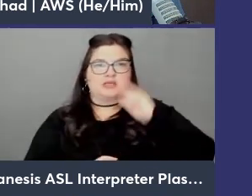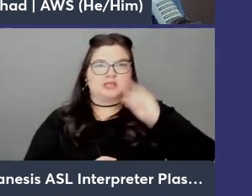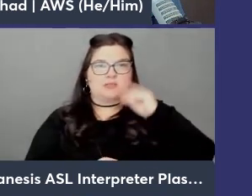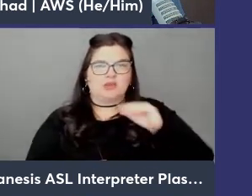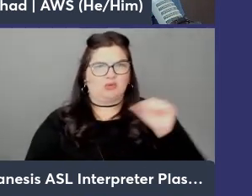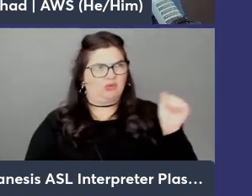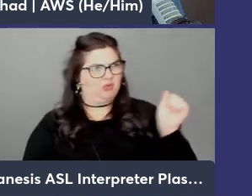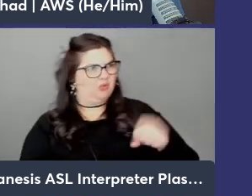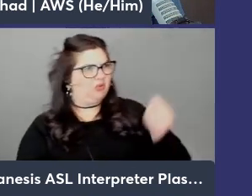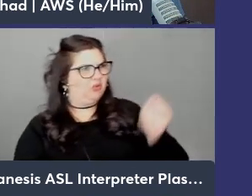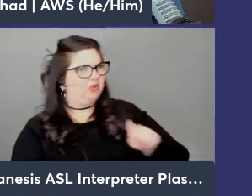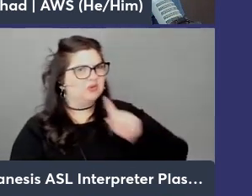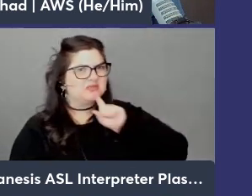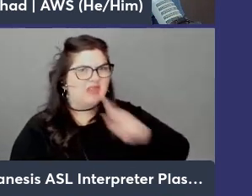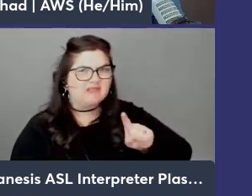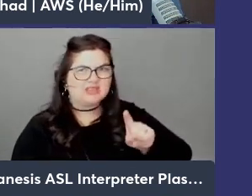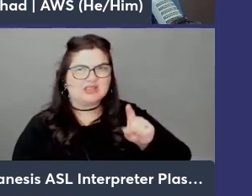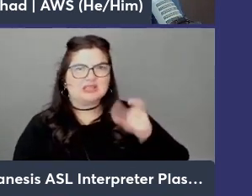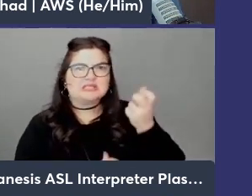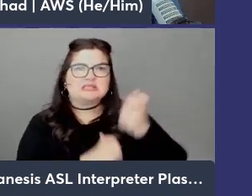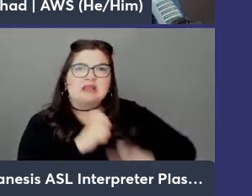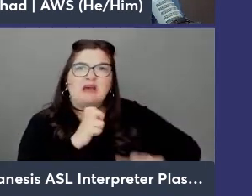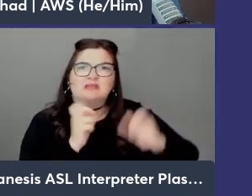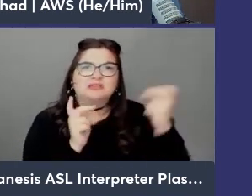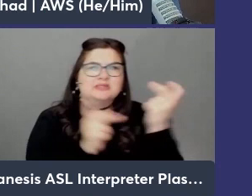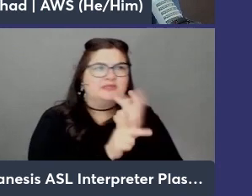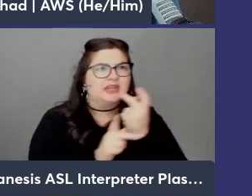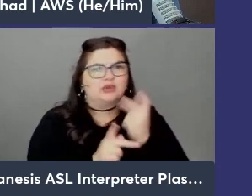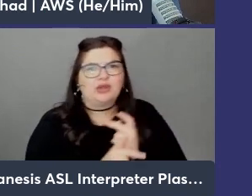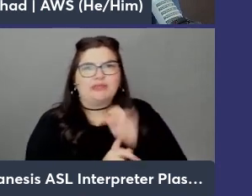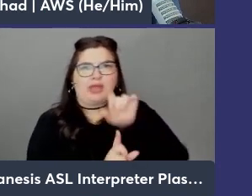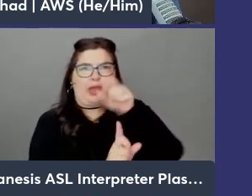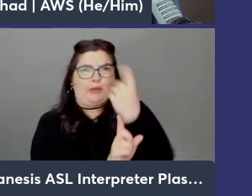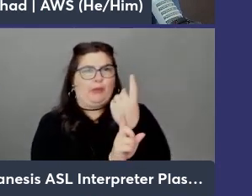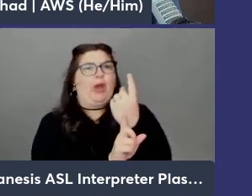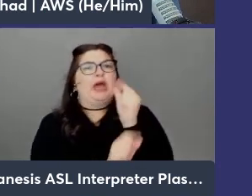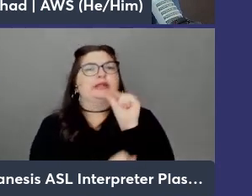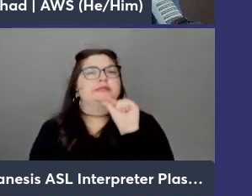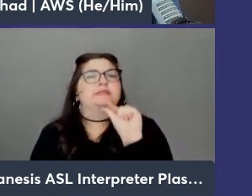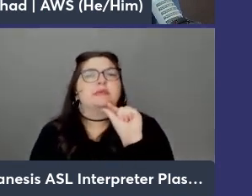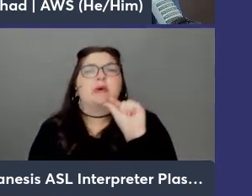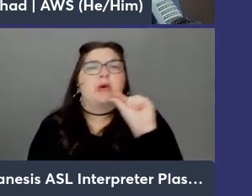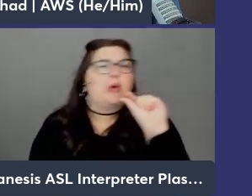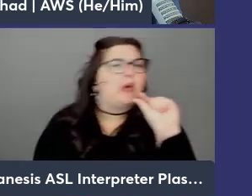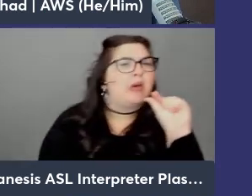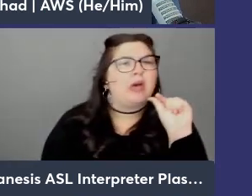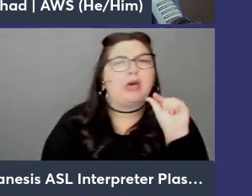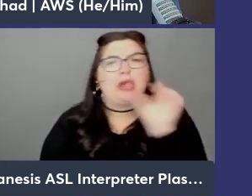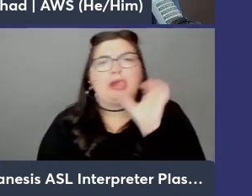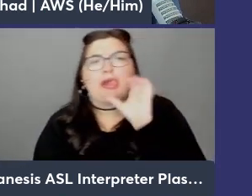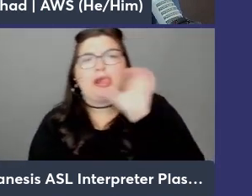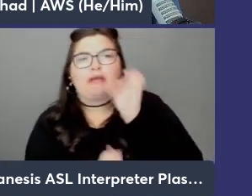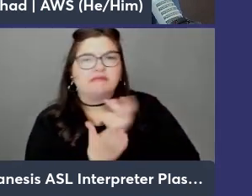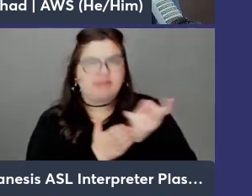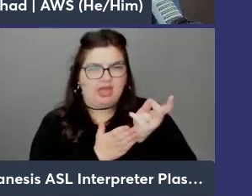It is tough to figure out just that one tiny piece that's failing, right? Like the service that is returning a 500,